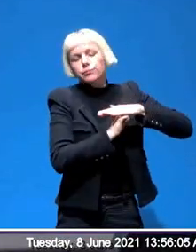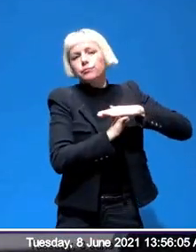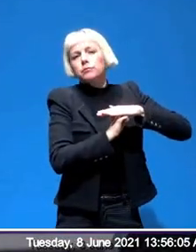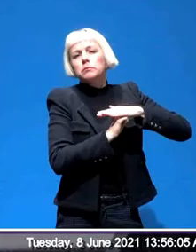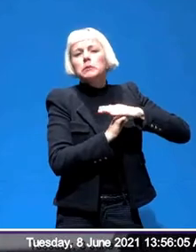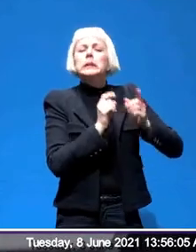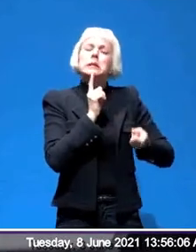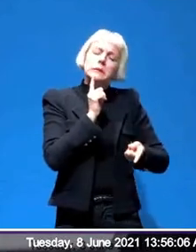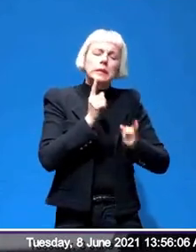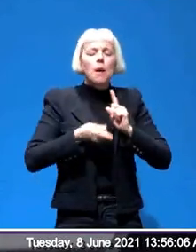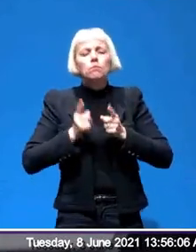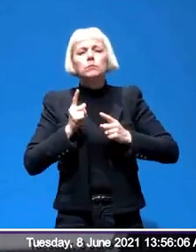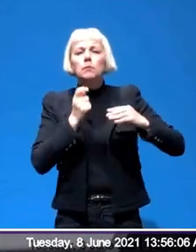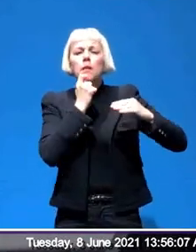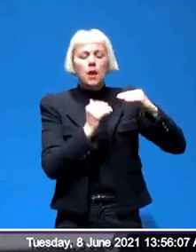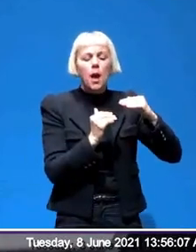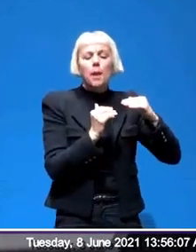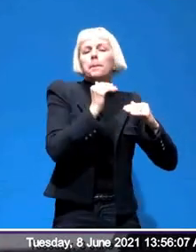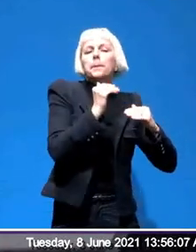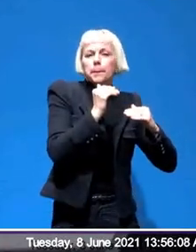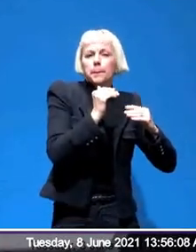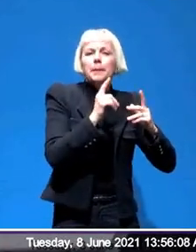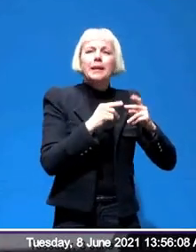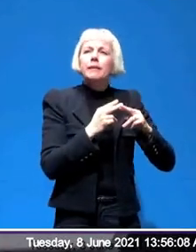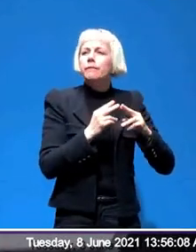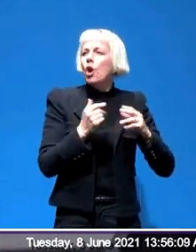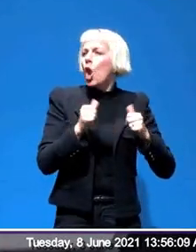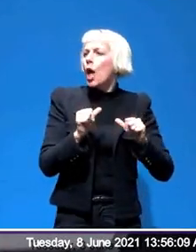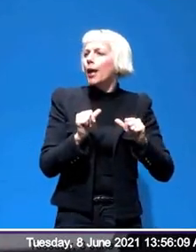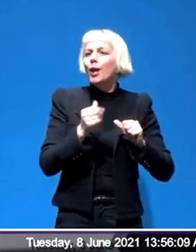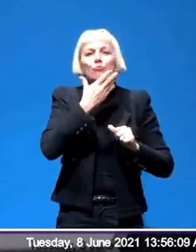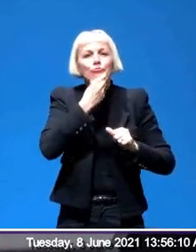above that if they were buying for, say, like at Christmas time, we would order